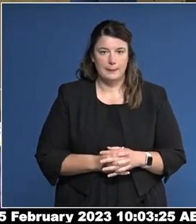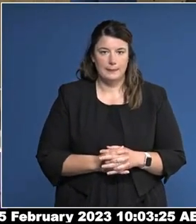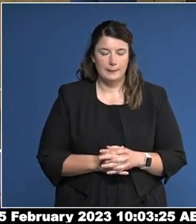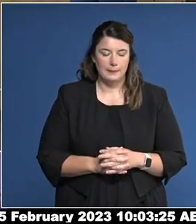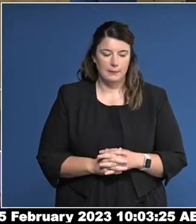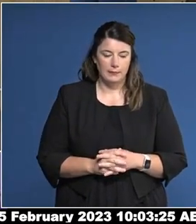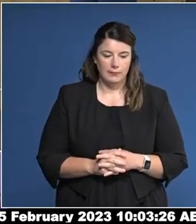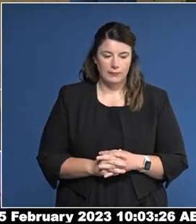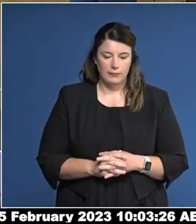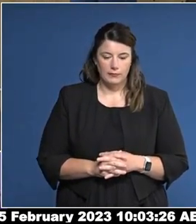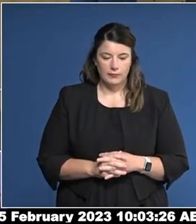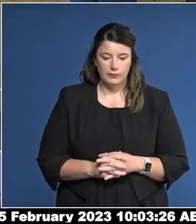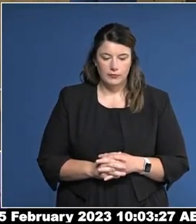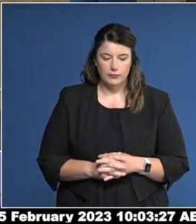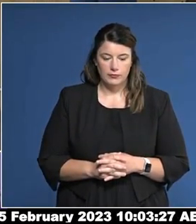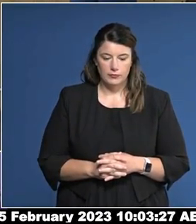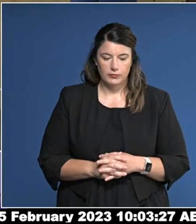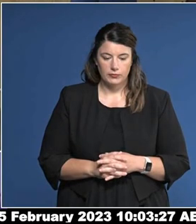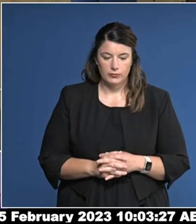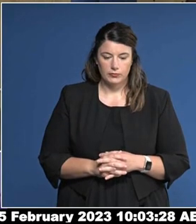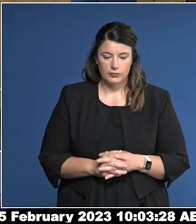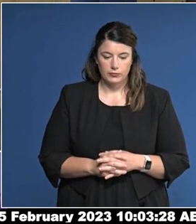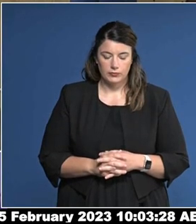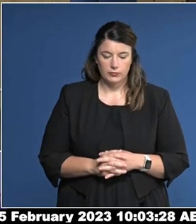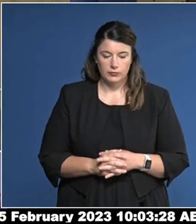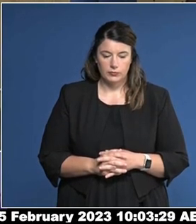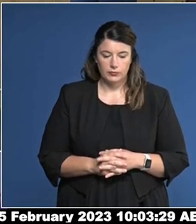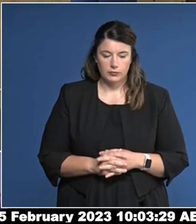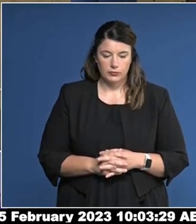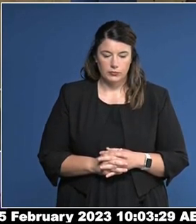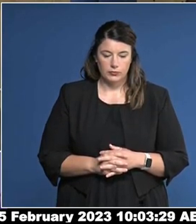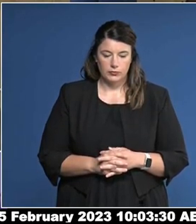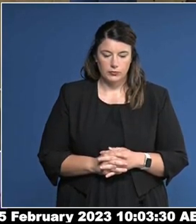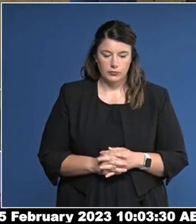Ms Eastman, if it's all right with you, I propose to put Mr Duggan, who I understand is